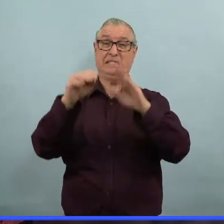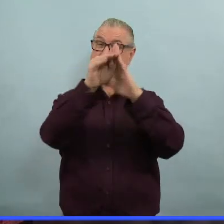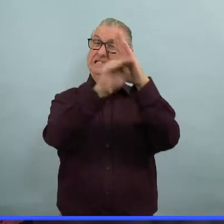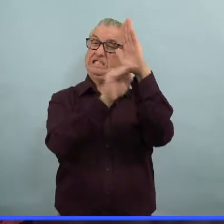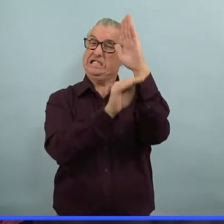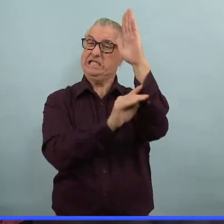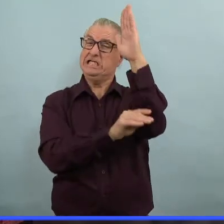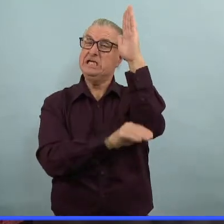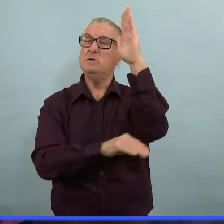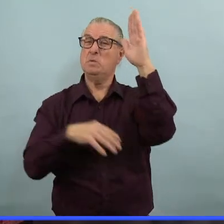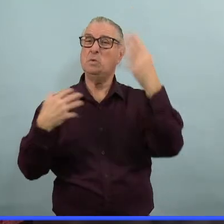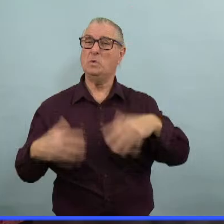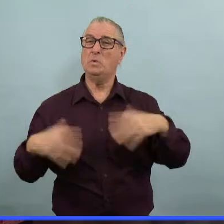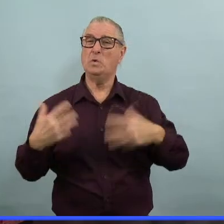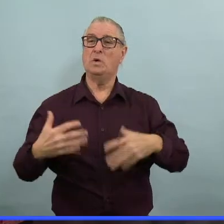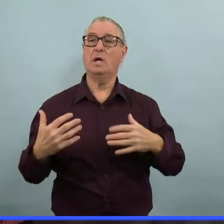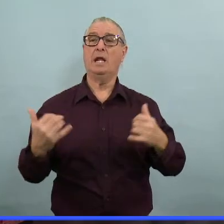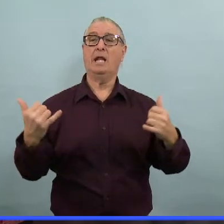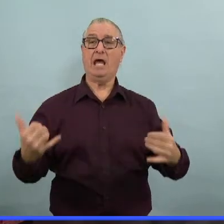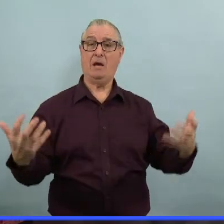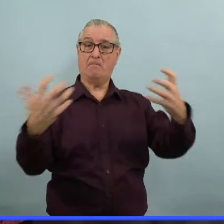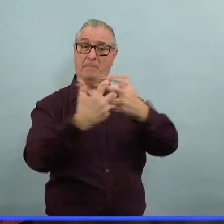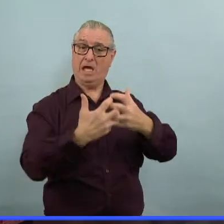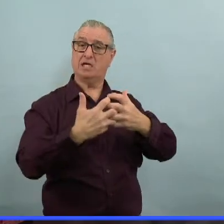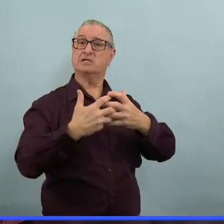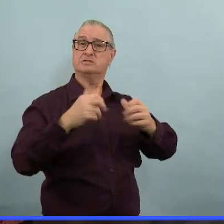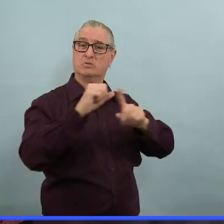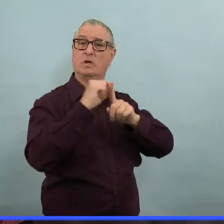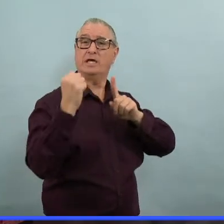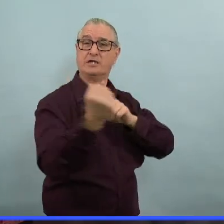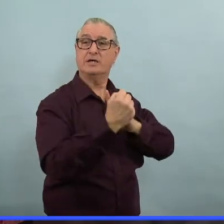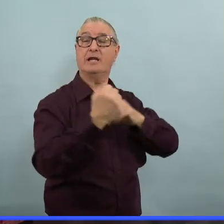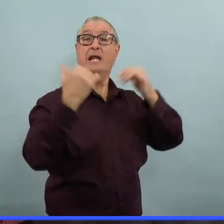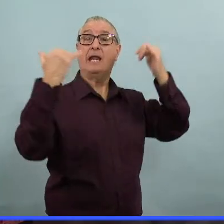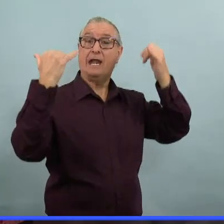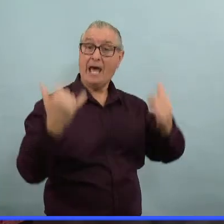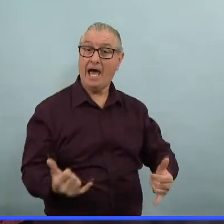i think we're we're in a position to be able to um to reduce those restrictions so people